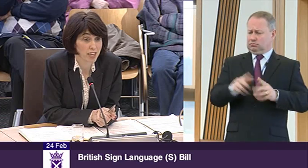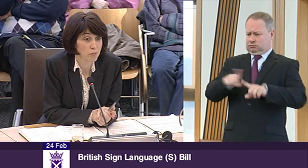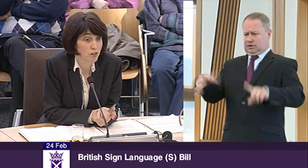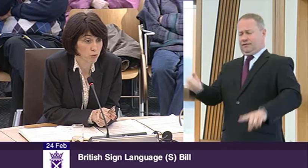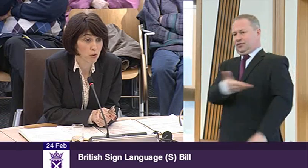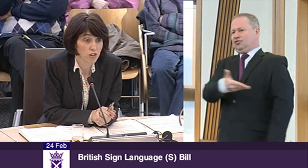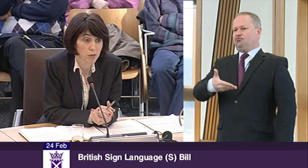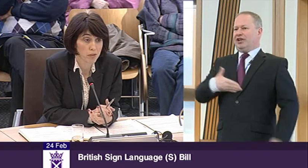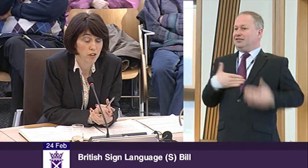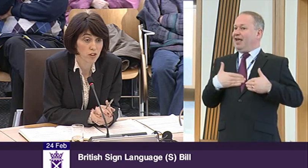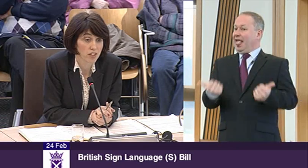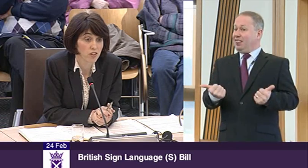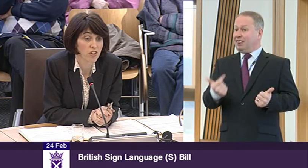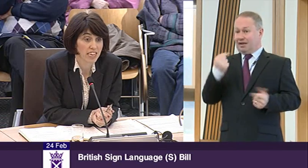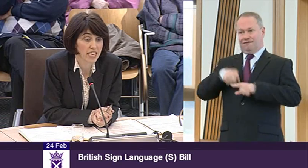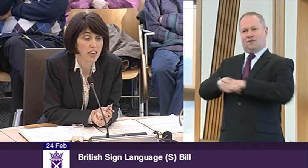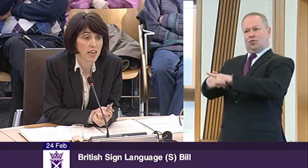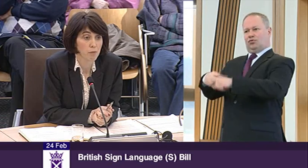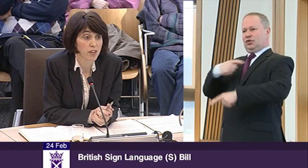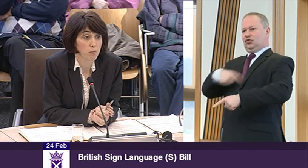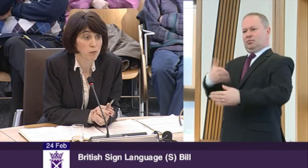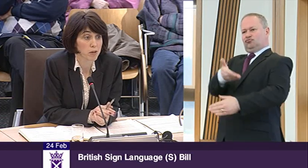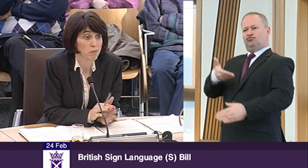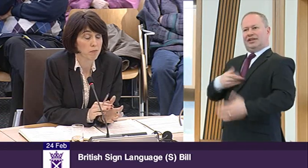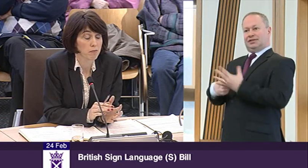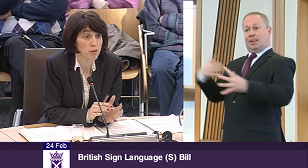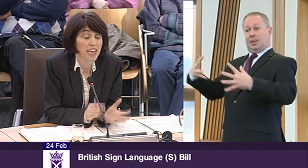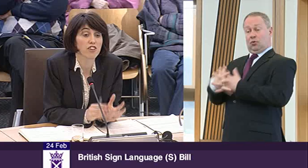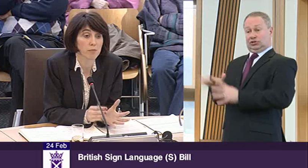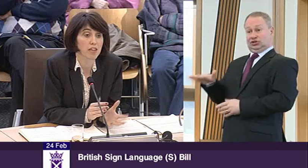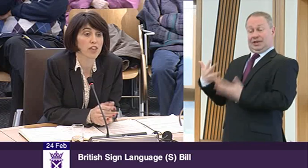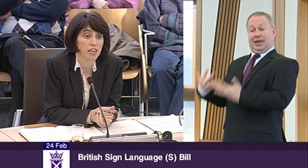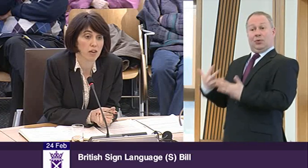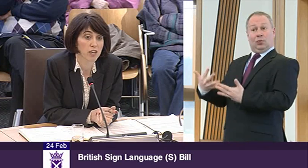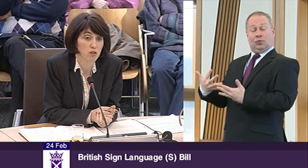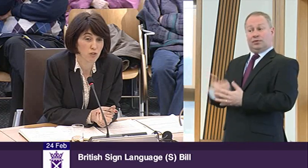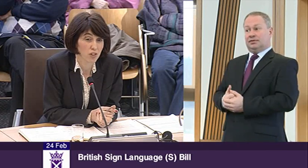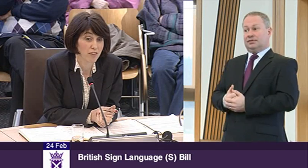right to health, and in the human rights-based approach that public authorities could take.